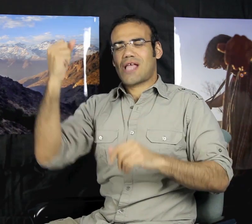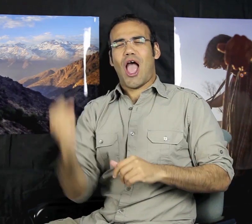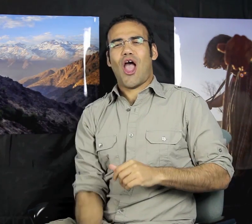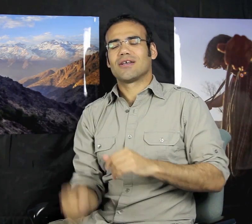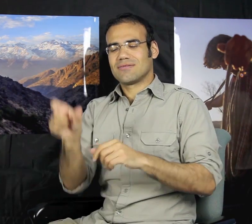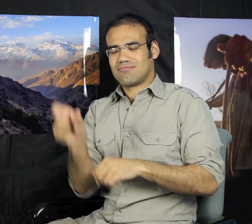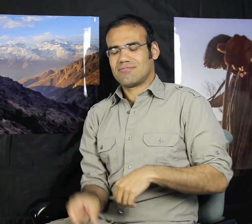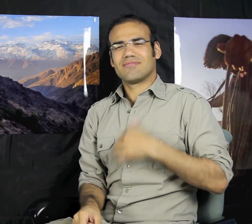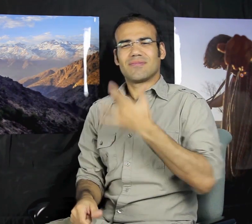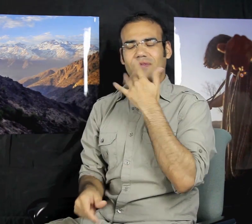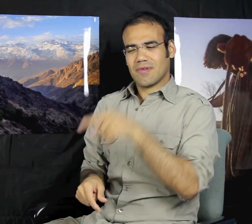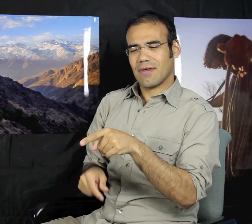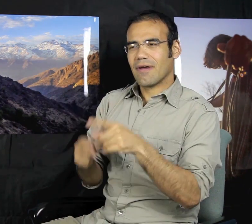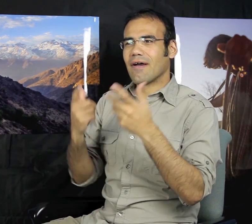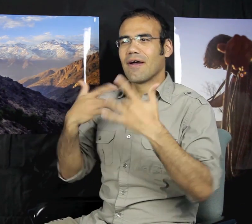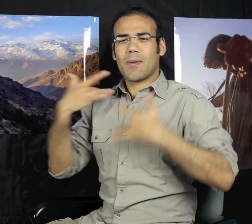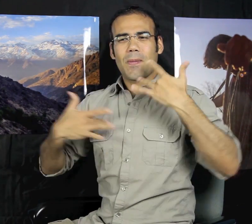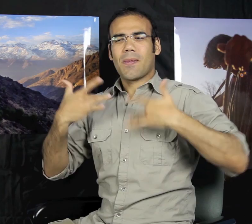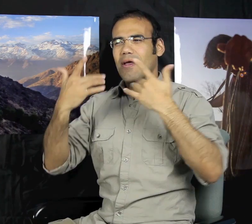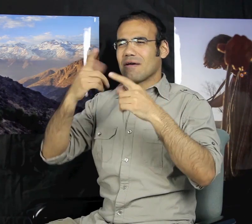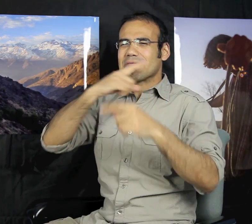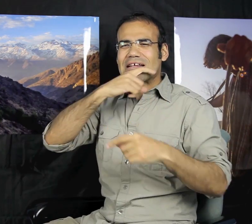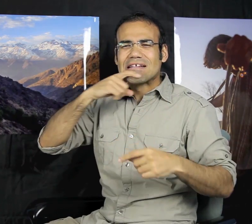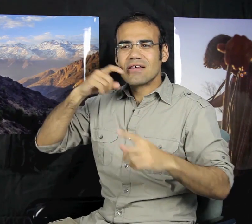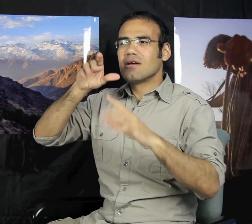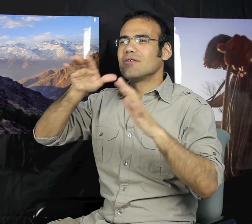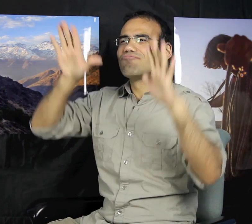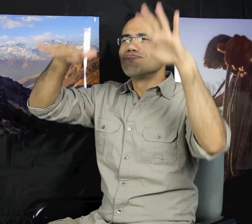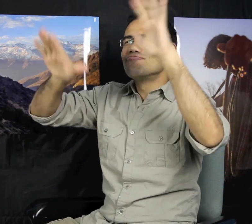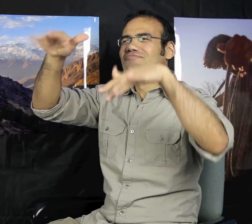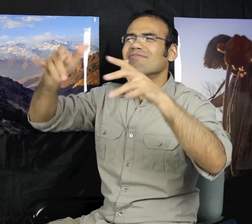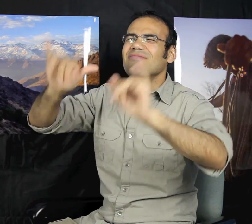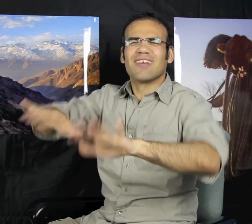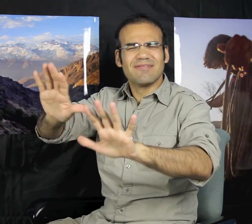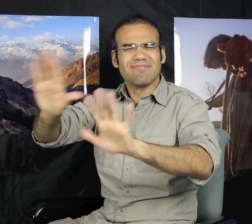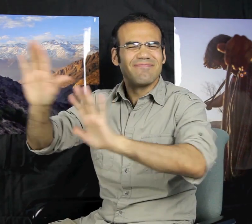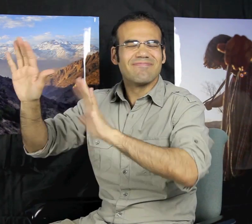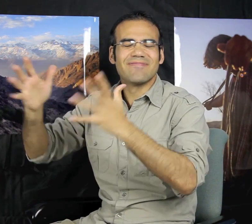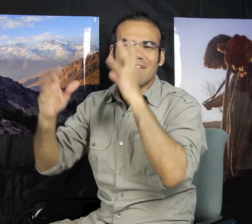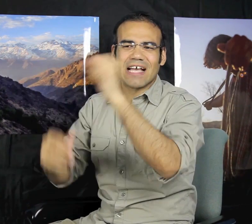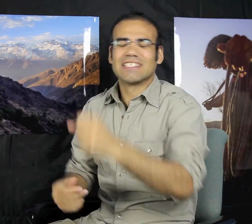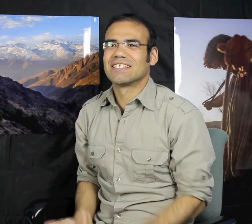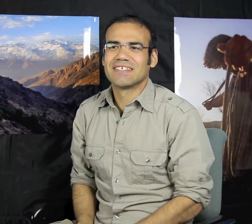I prefer to go south because it's different. It's more exciting. The desert with the mountains...That kind of scenery is fascinating.